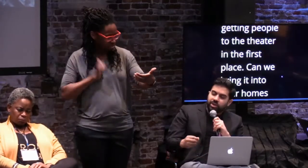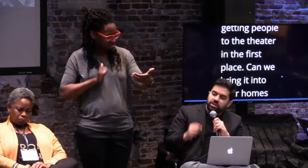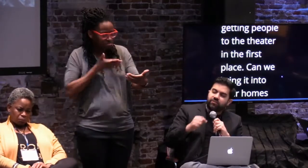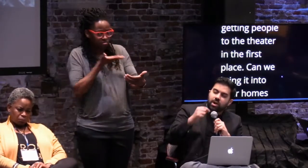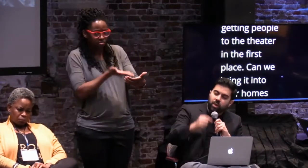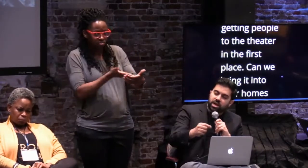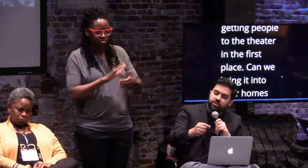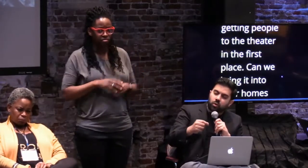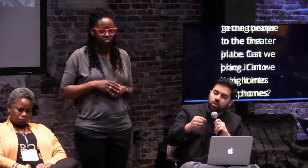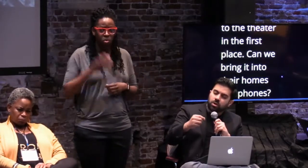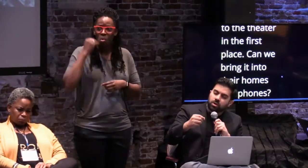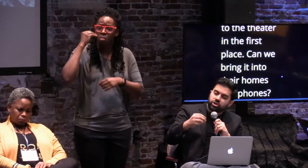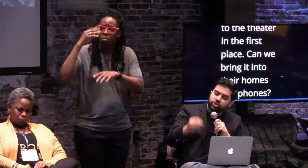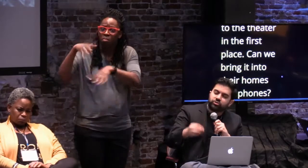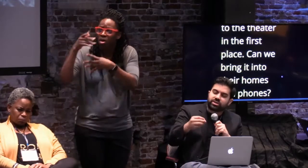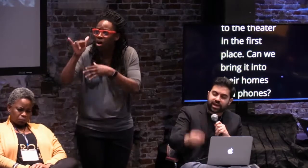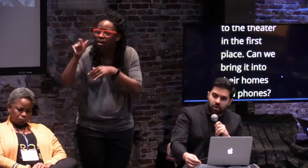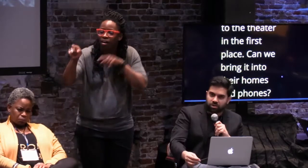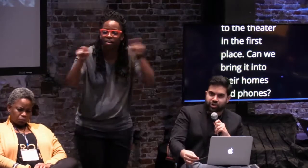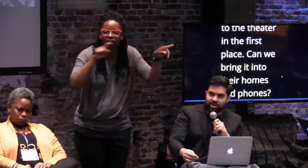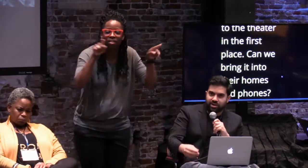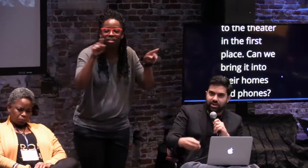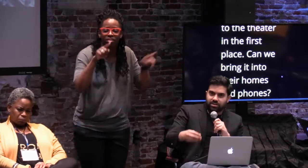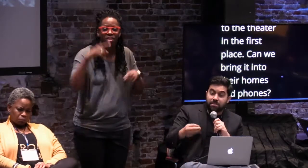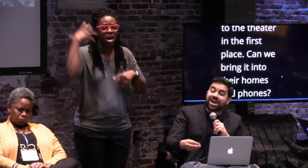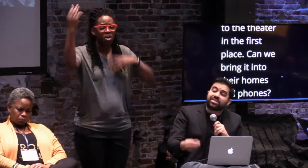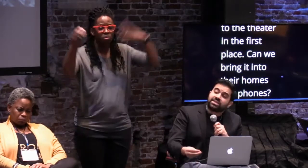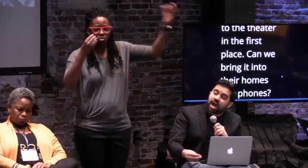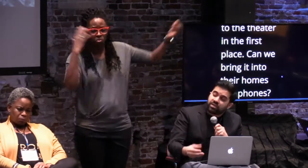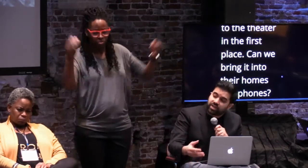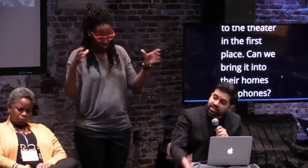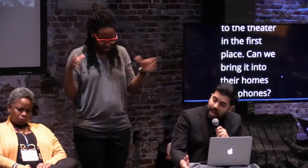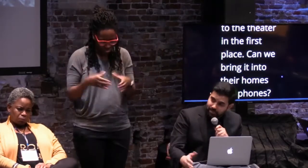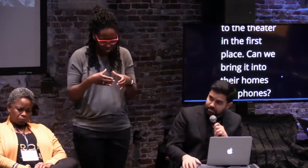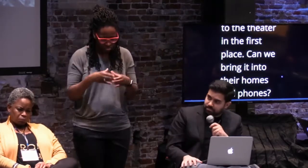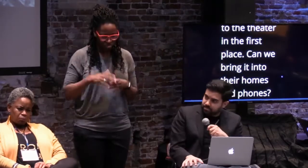we need to find ways to use technology to make these kind of things happen.